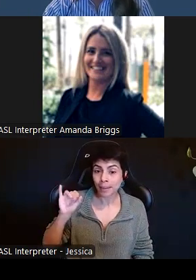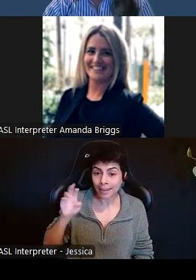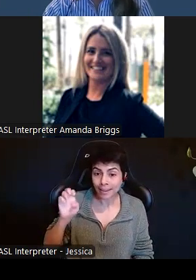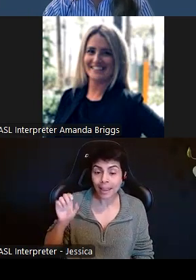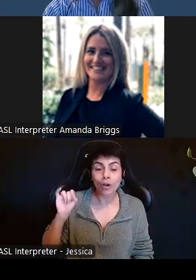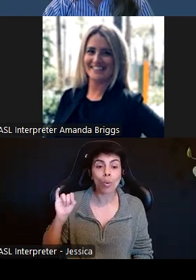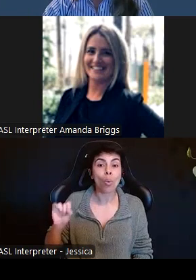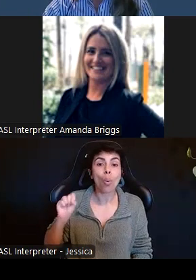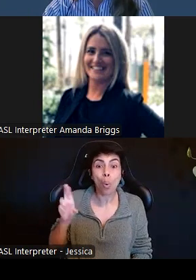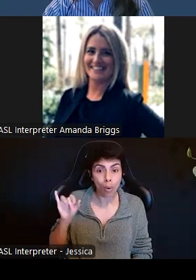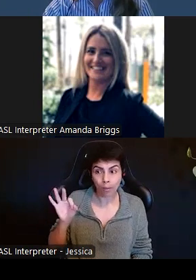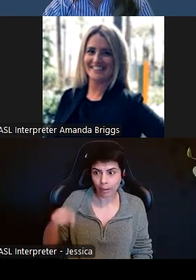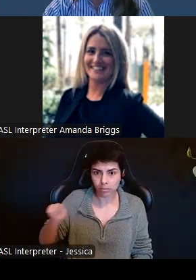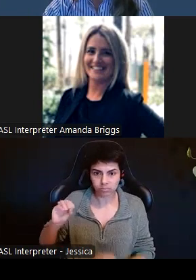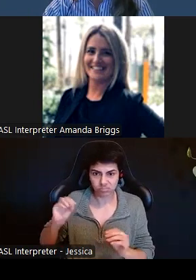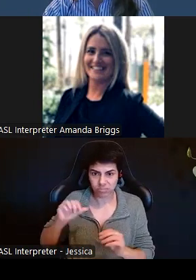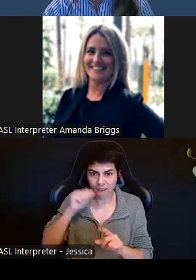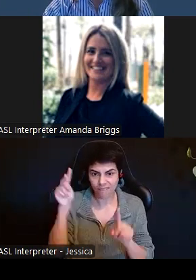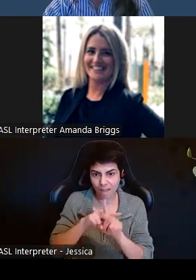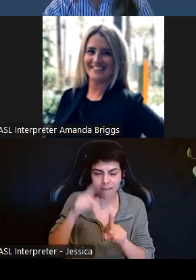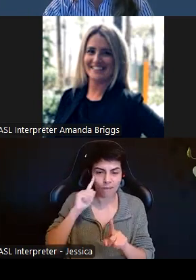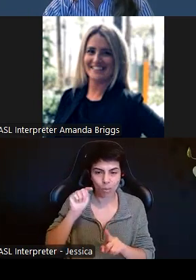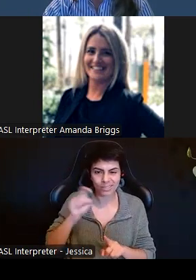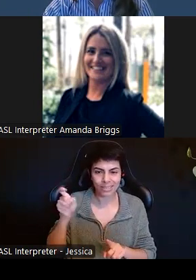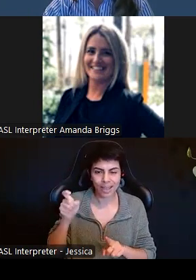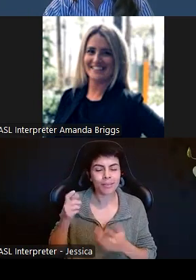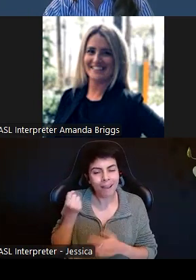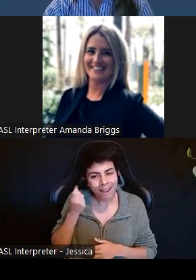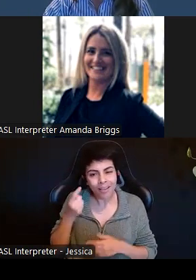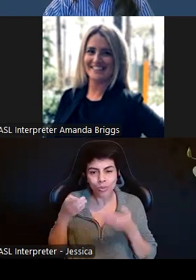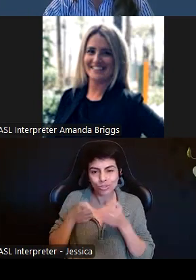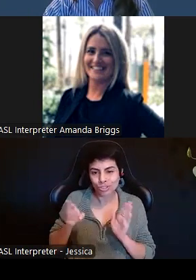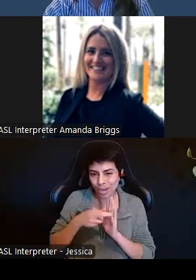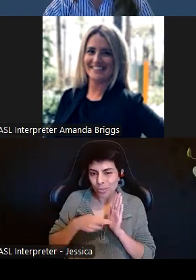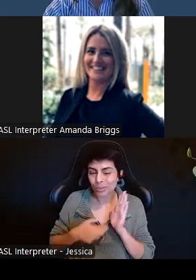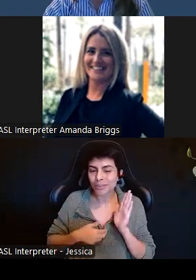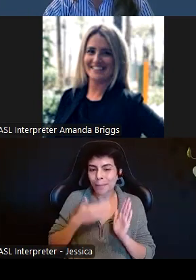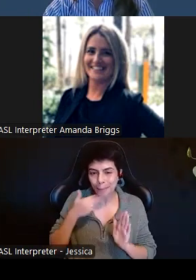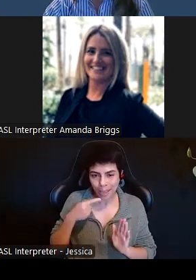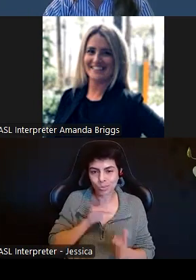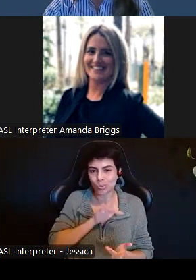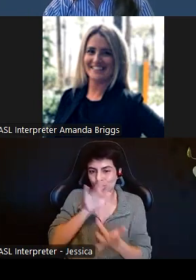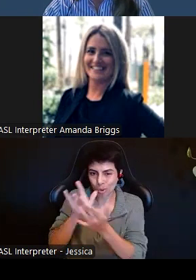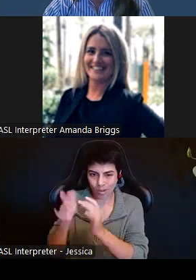But again, those are just sort of general rules. The best way to know for sure is to contact the county or the state